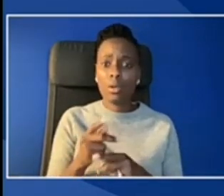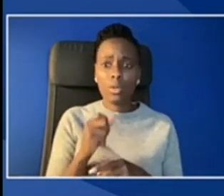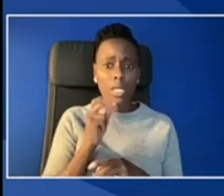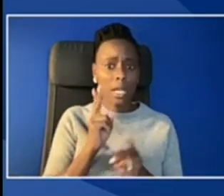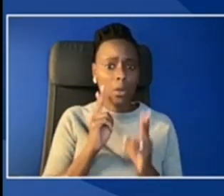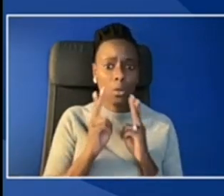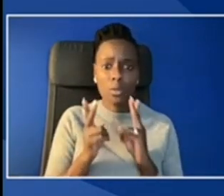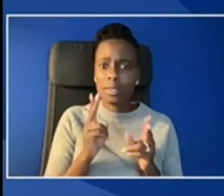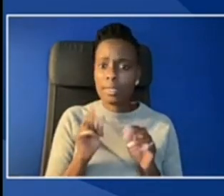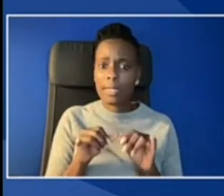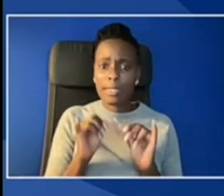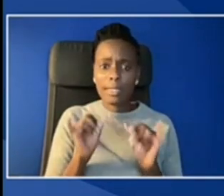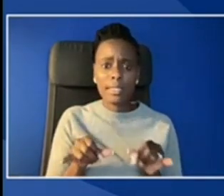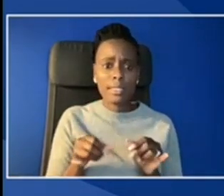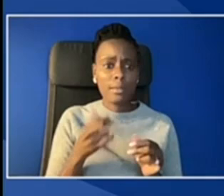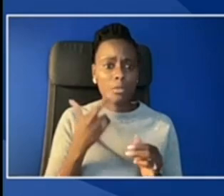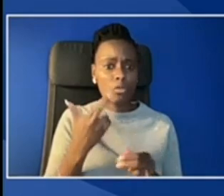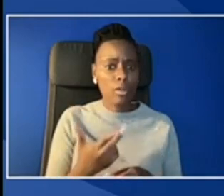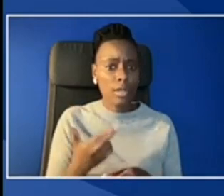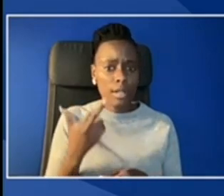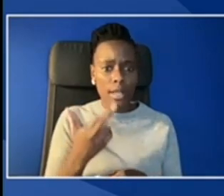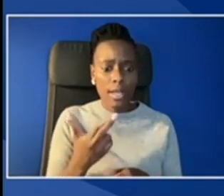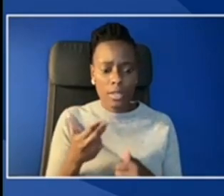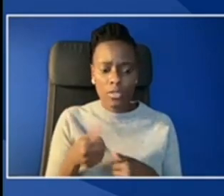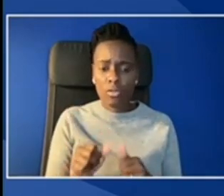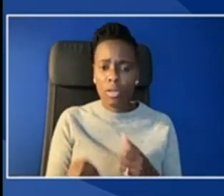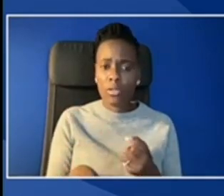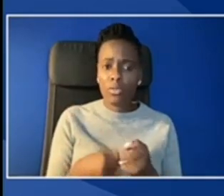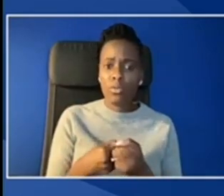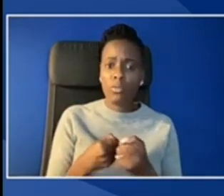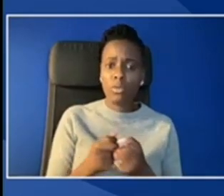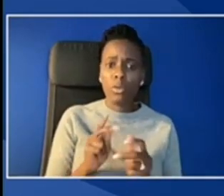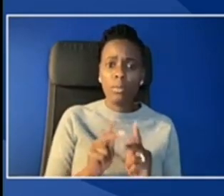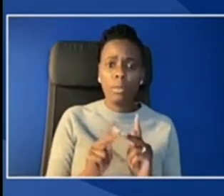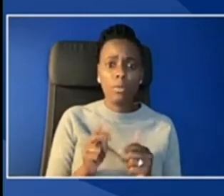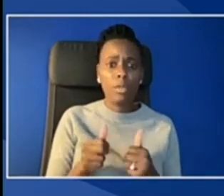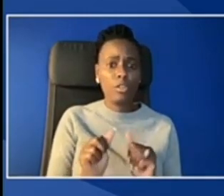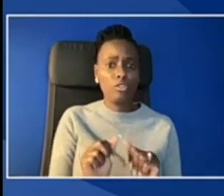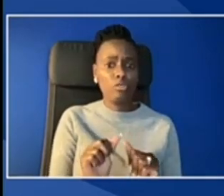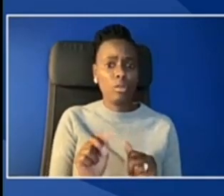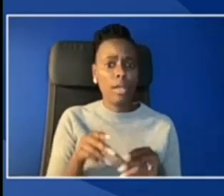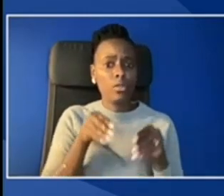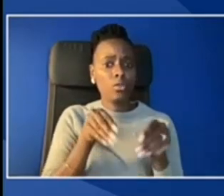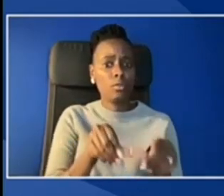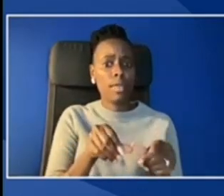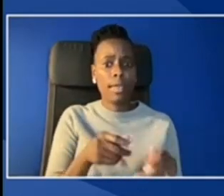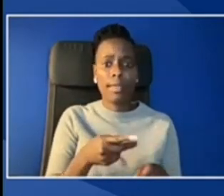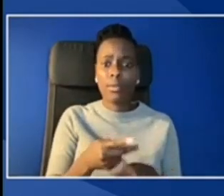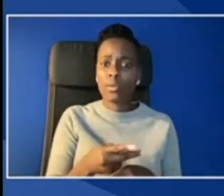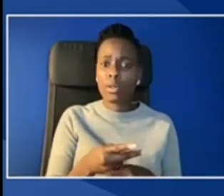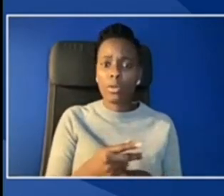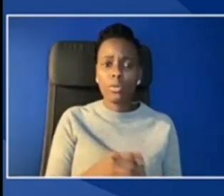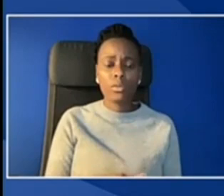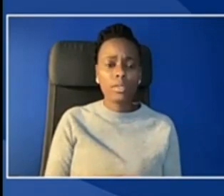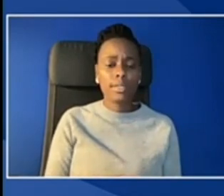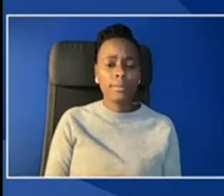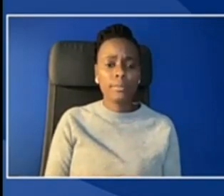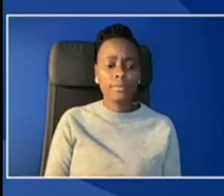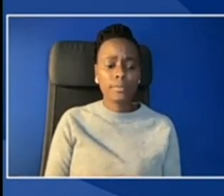recognizes that or tries to support people that are actually trying to pay back their loans. And I want to make sure that this